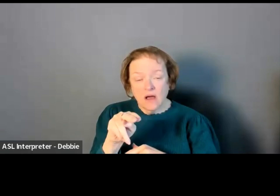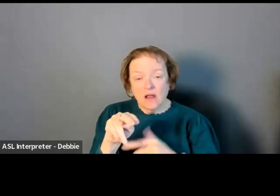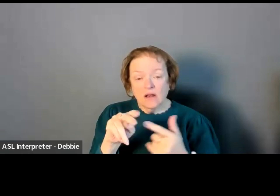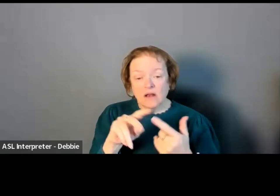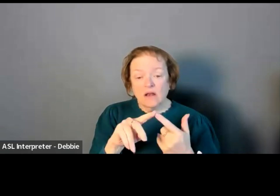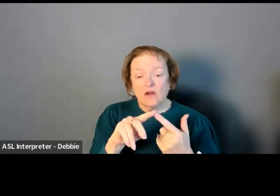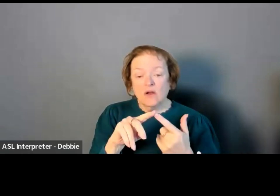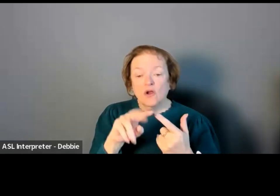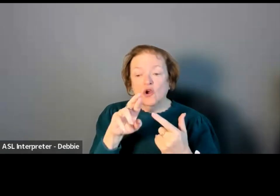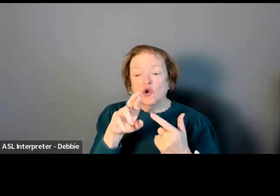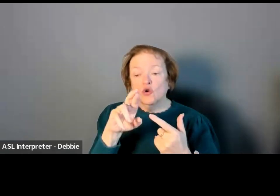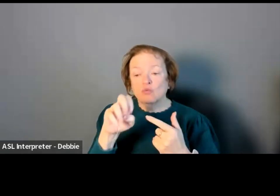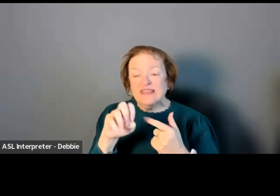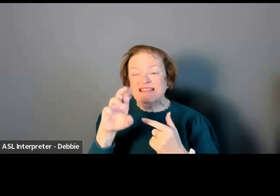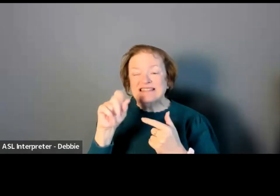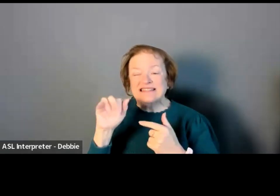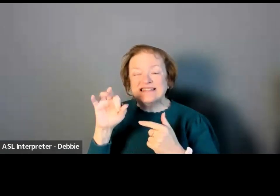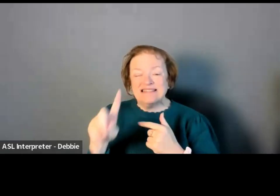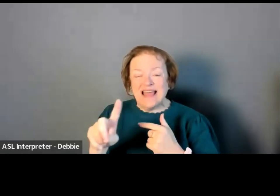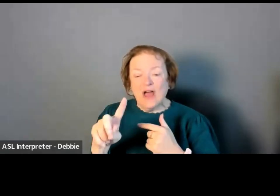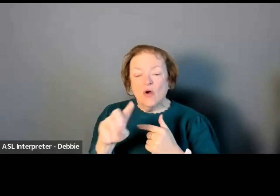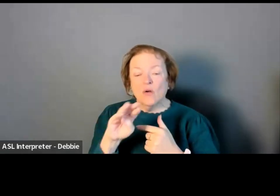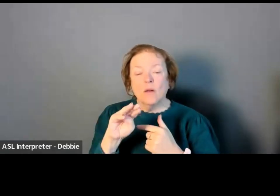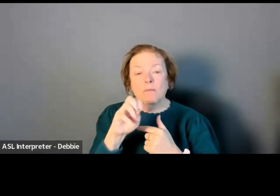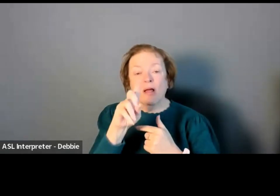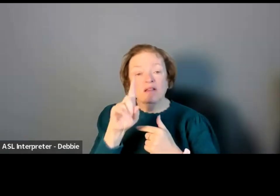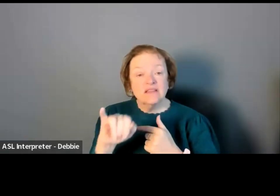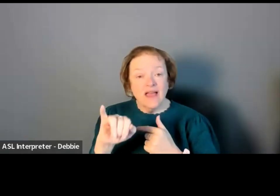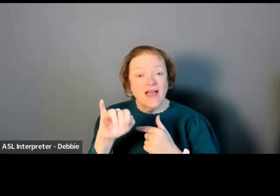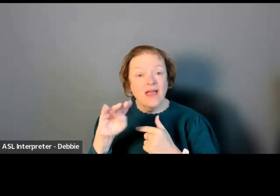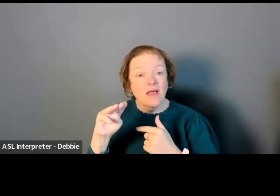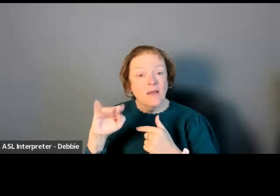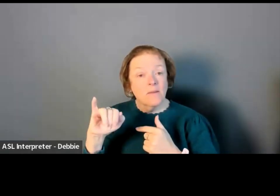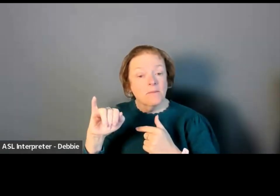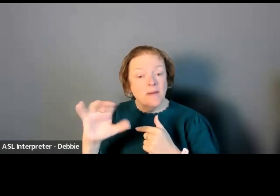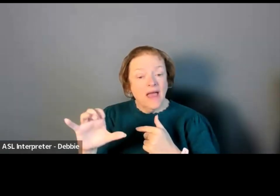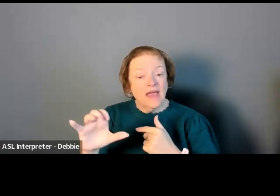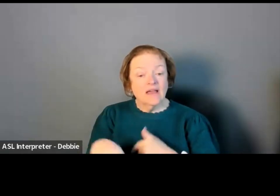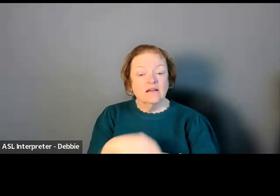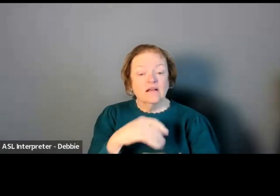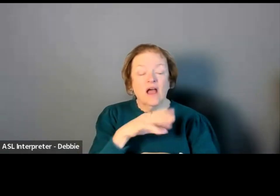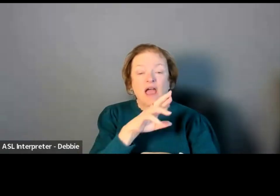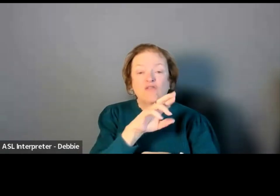And I have Roger20, 21, 18. I have all the receivers,